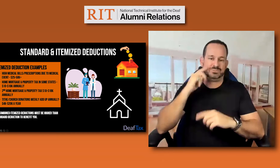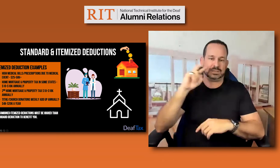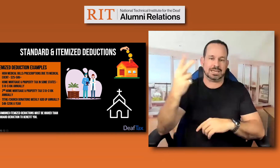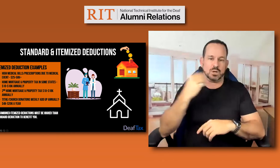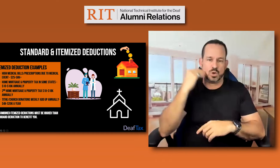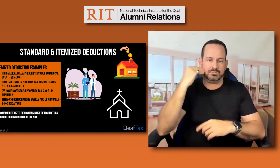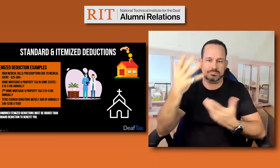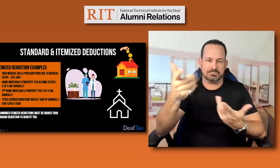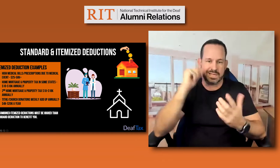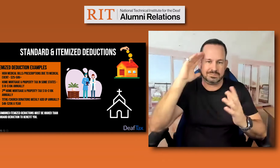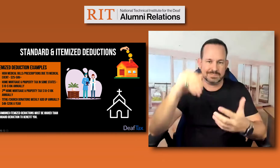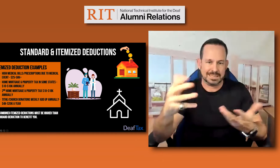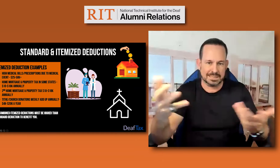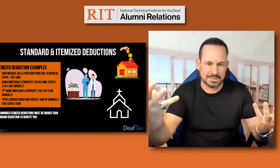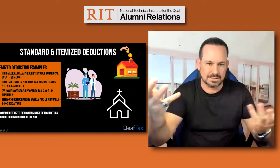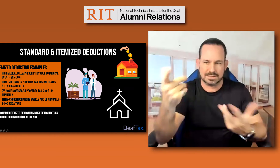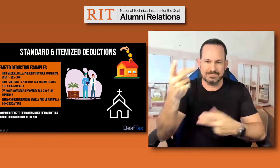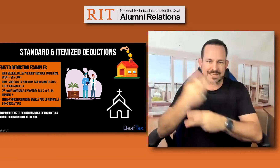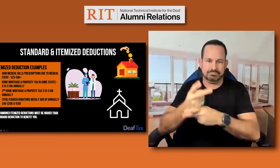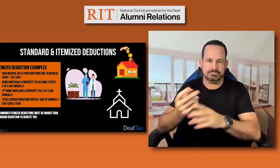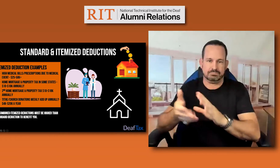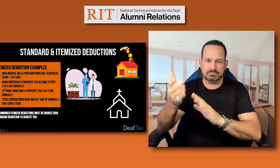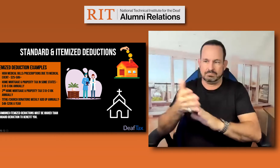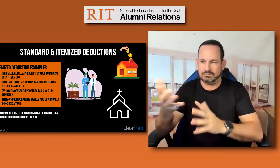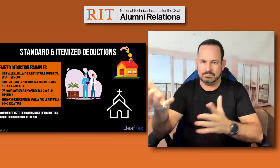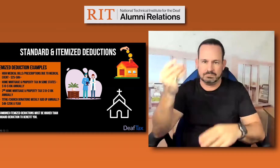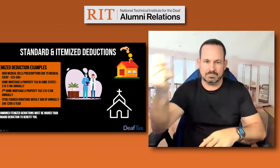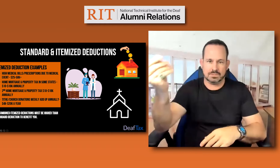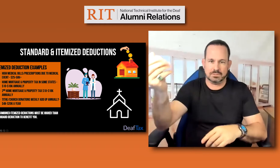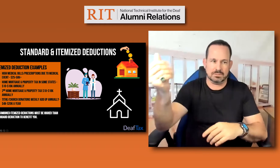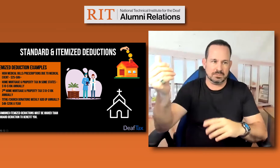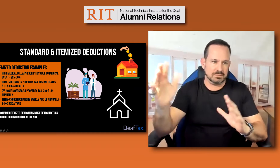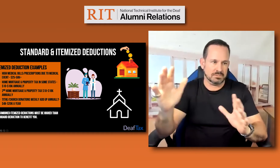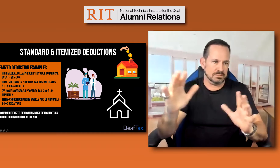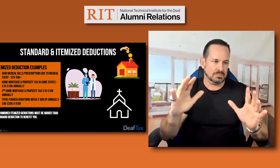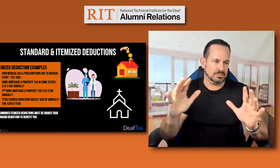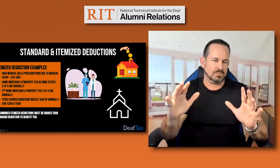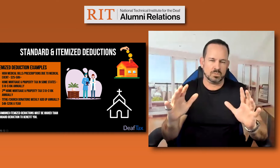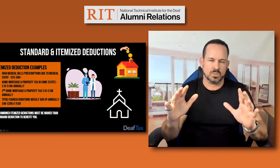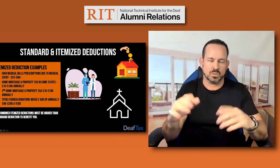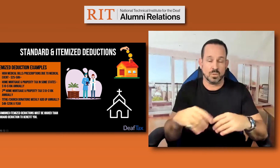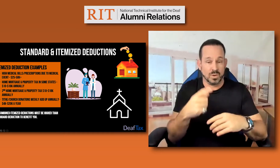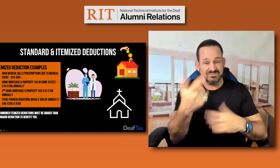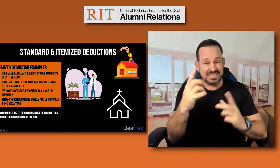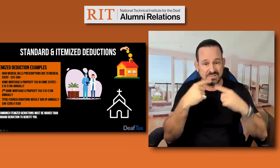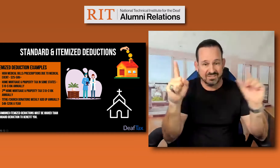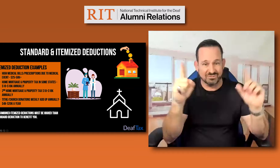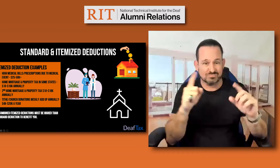Maybe you also have to take out a second mortgage to pay for your home or refinance your home.